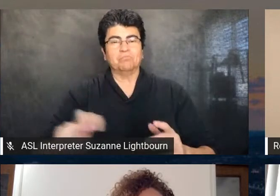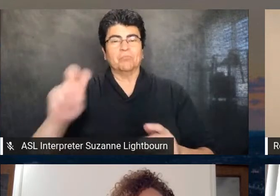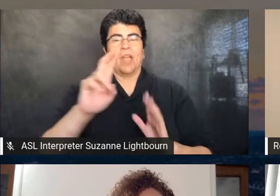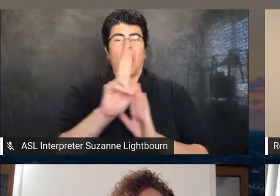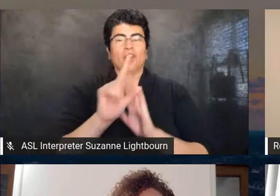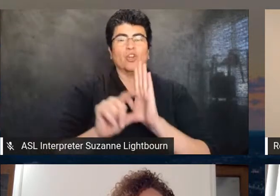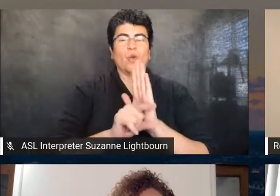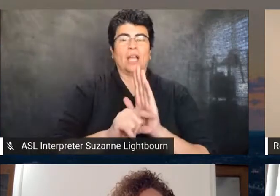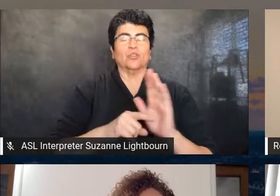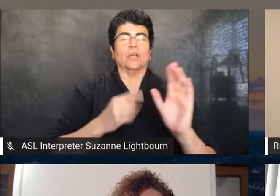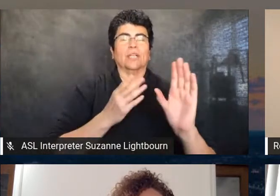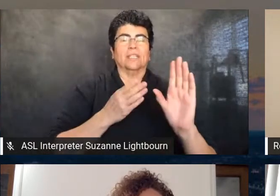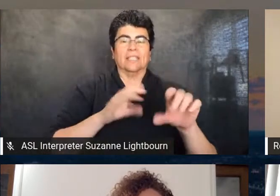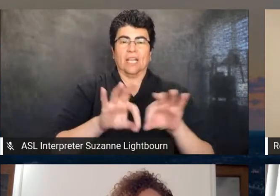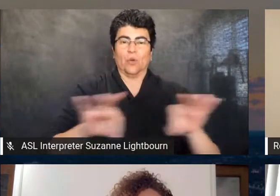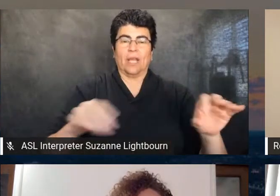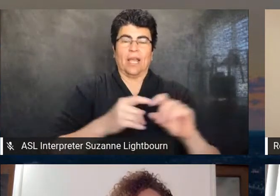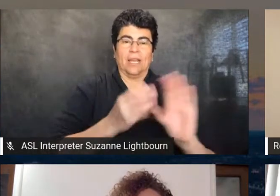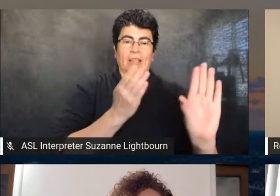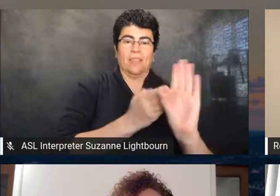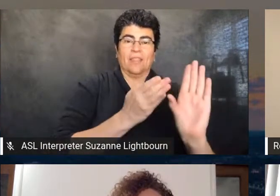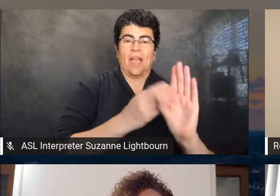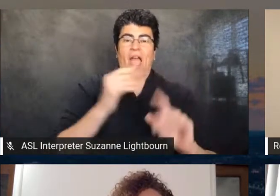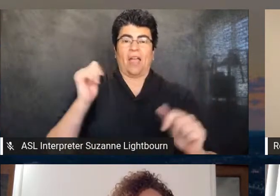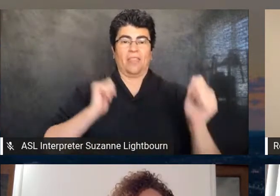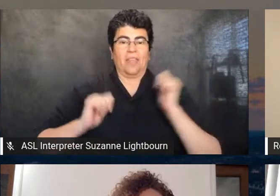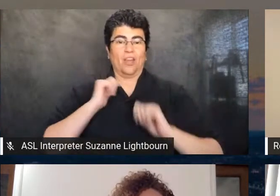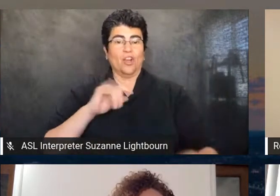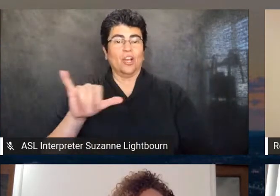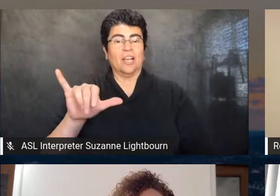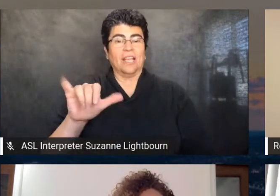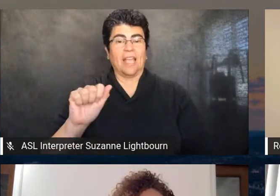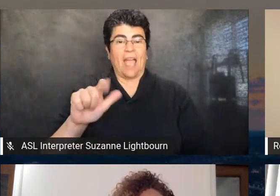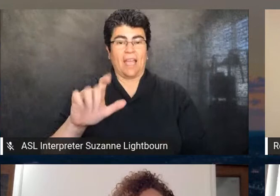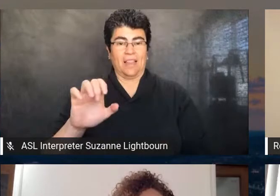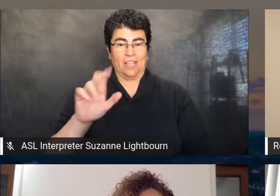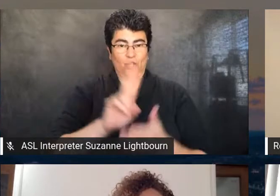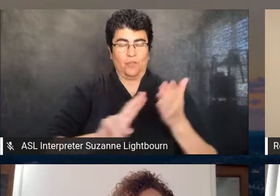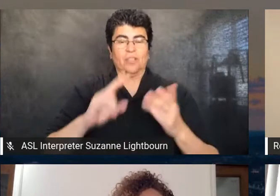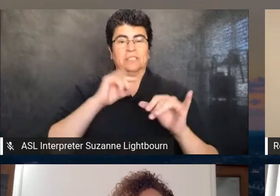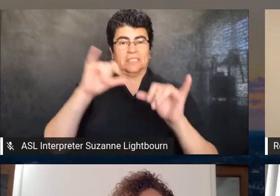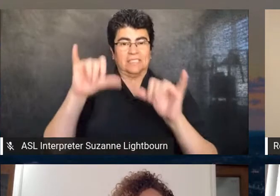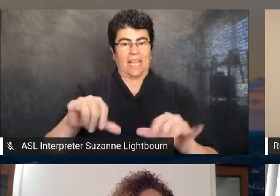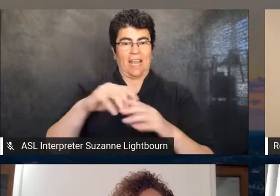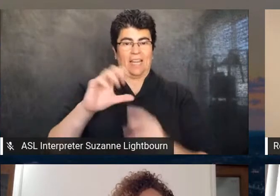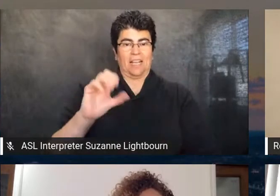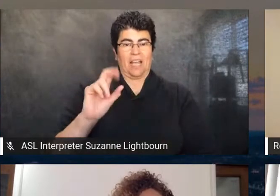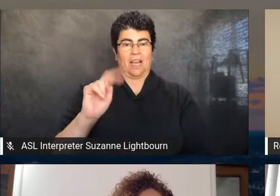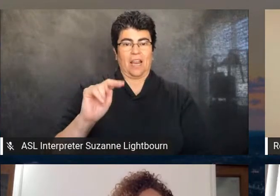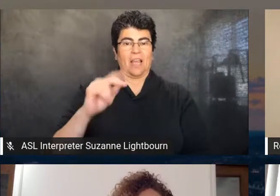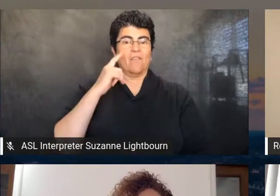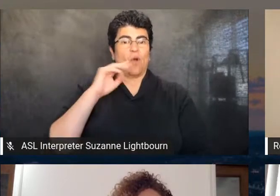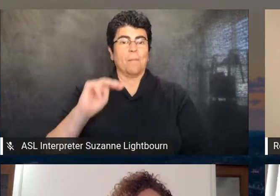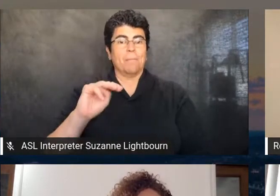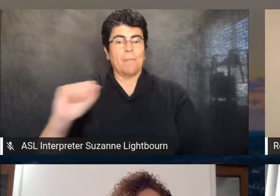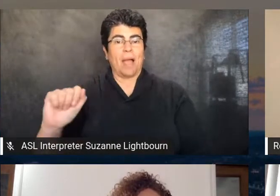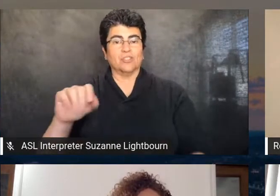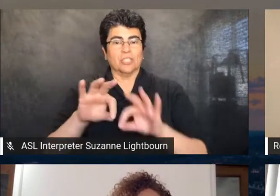in Psychology and Theater at Yale University, then remained in New Haven, Connecticut for his Masters degree in Acting